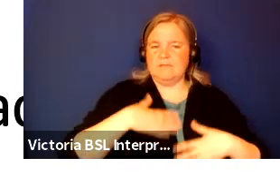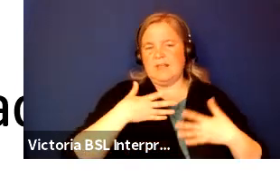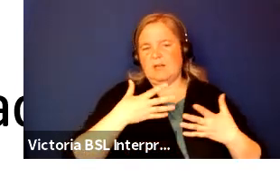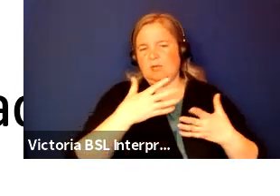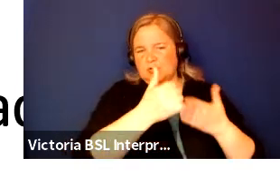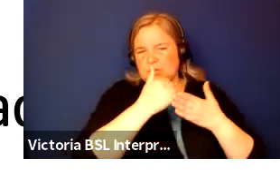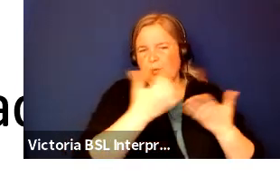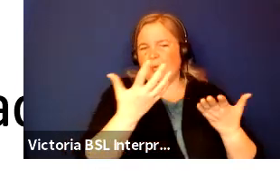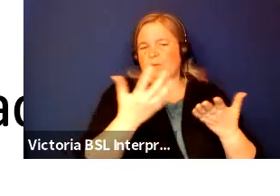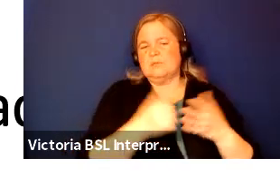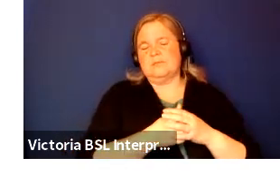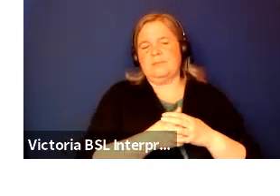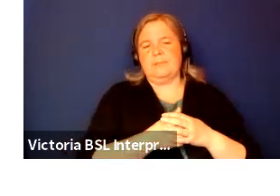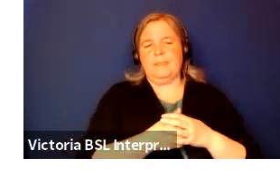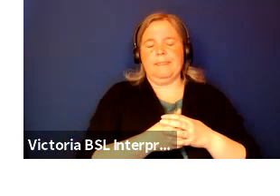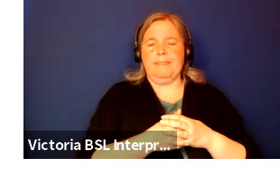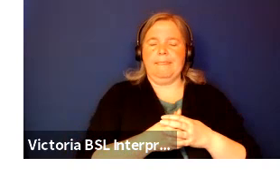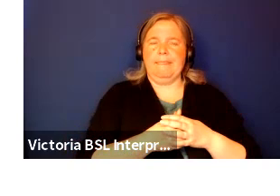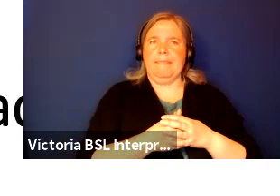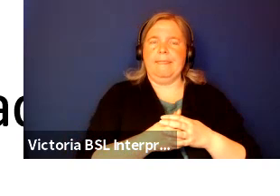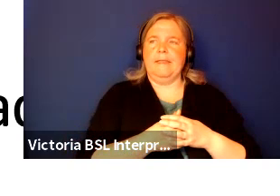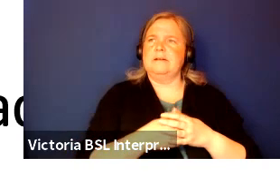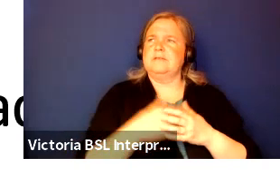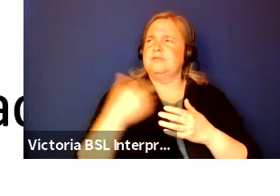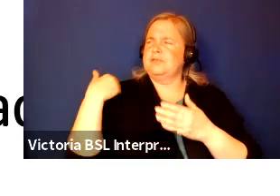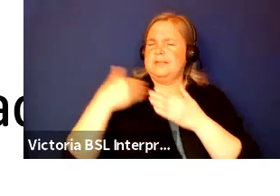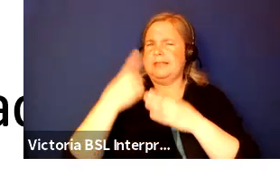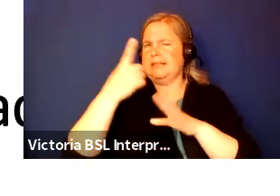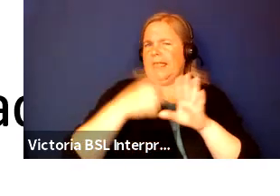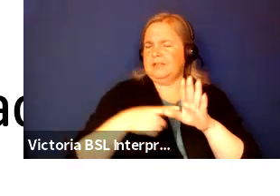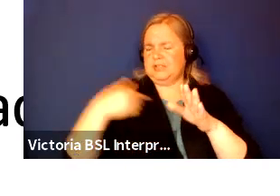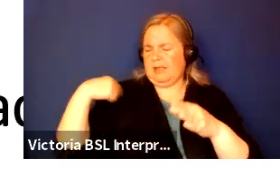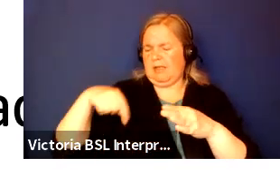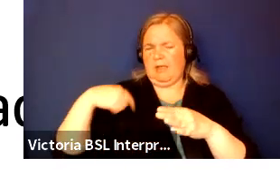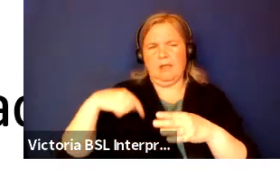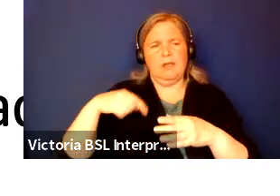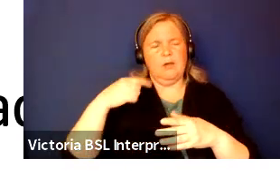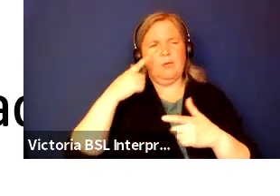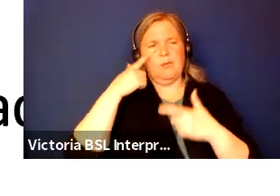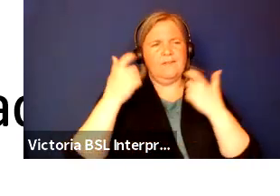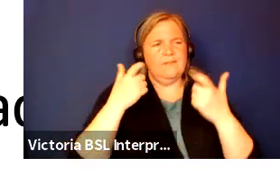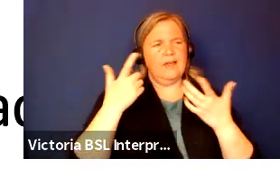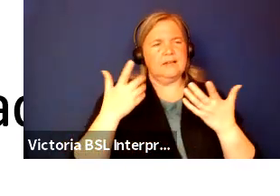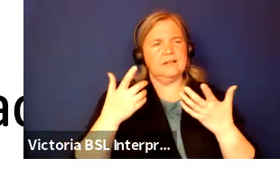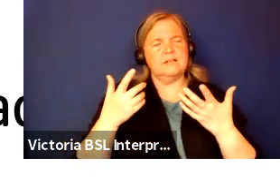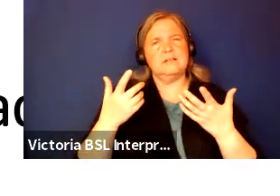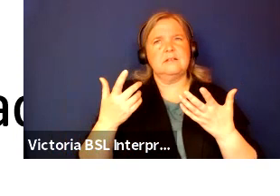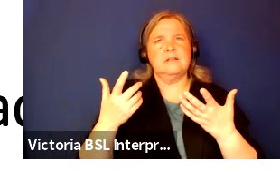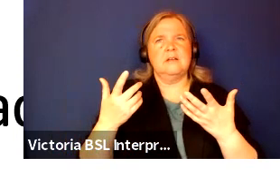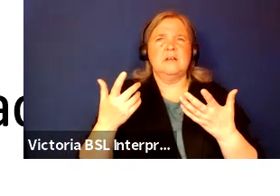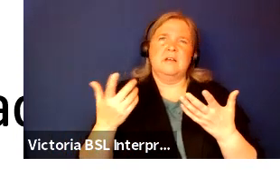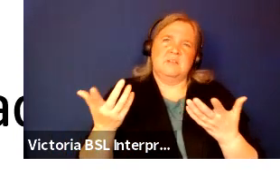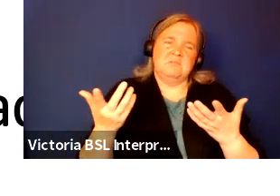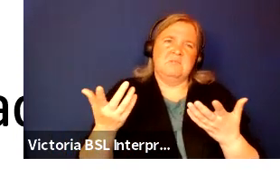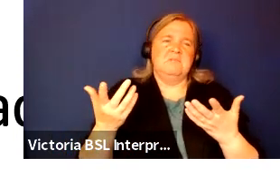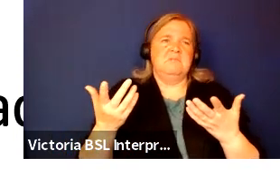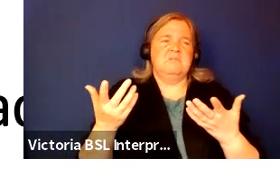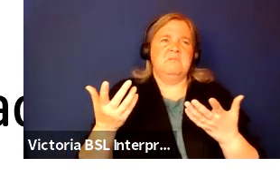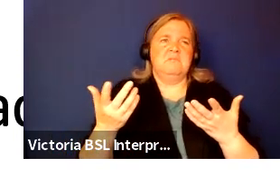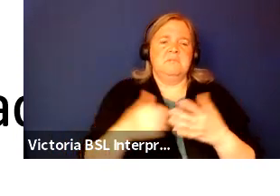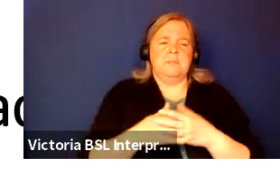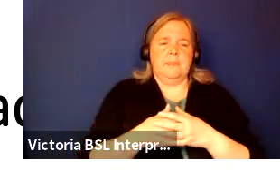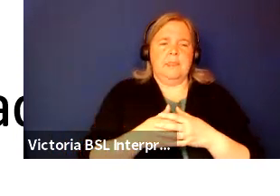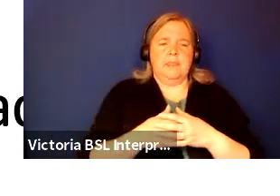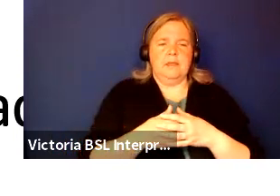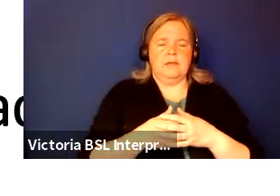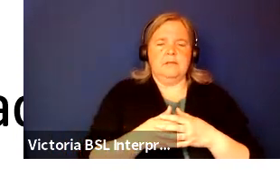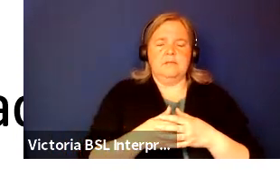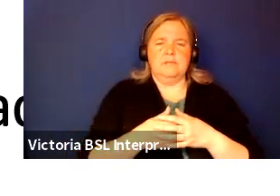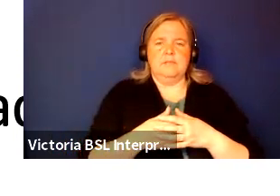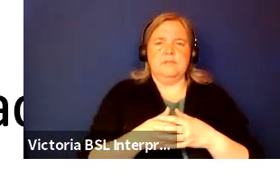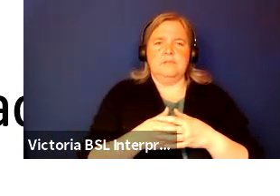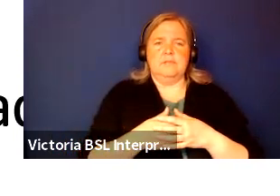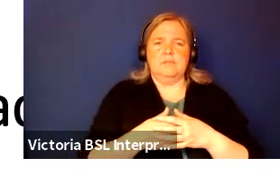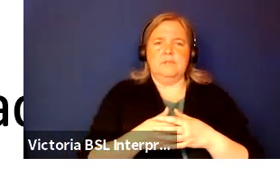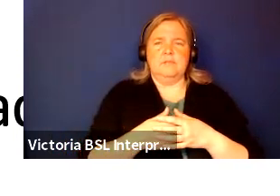And it was last year we are finding - last year, it was from a study